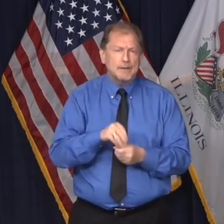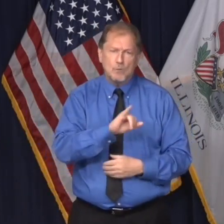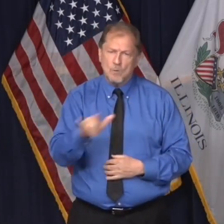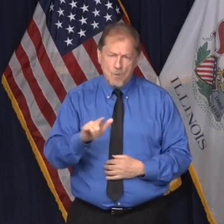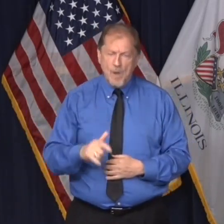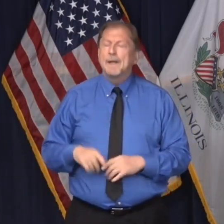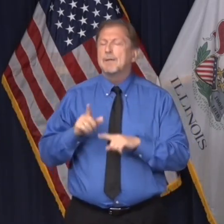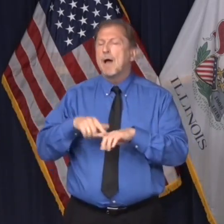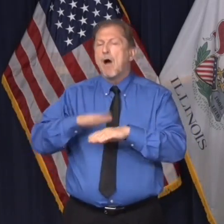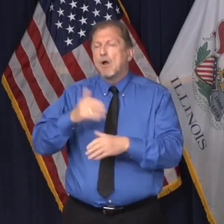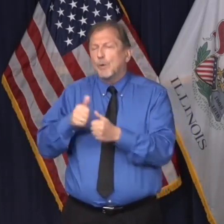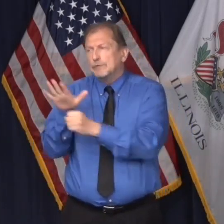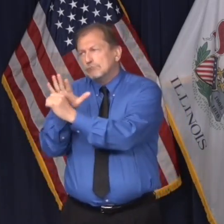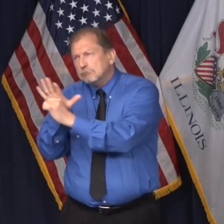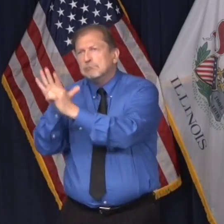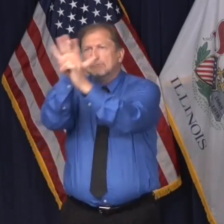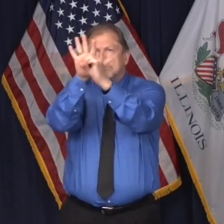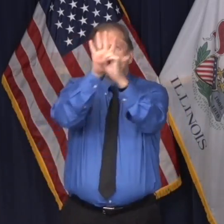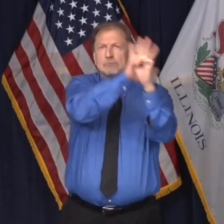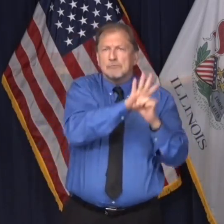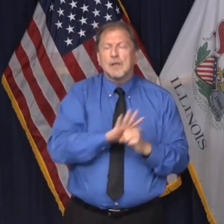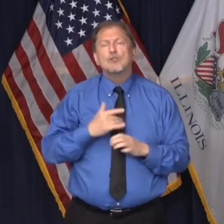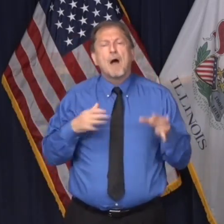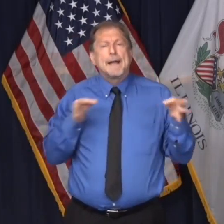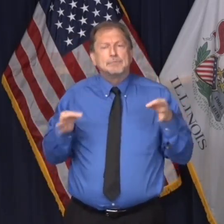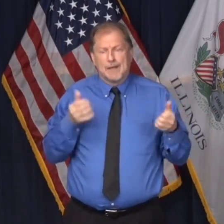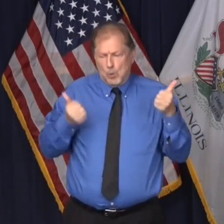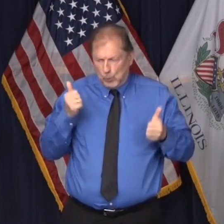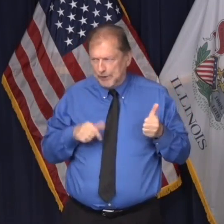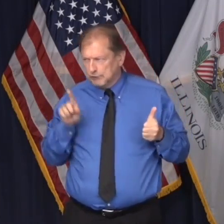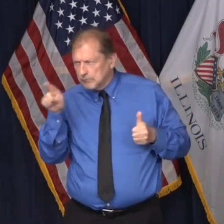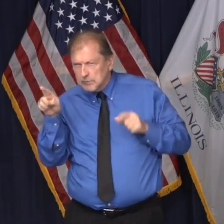AVAILABILITY LOOKS DIFFERENT IN DIFFERENT PARTS OF OUR STATE, SO